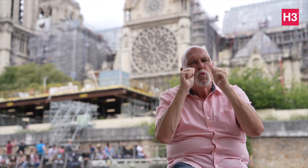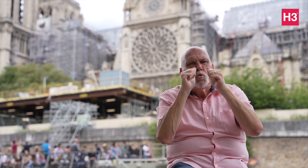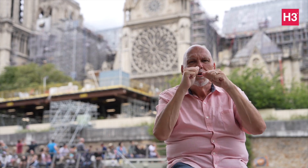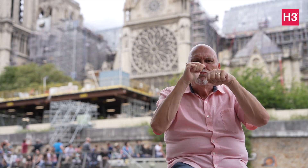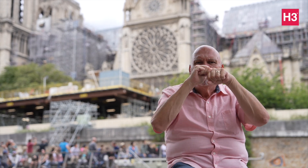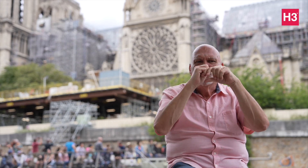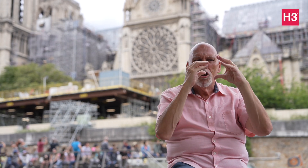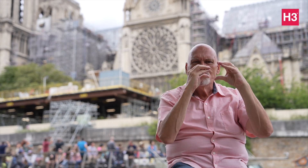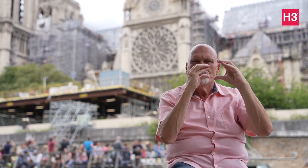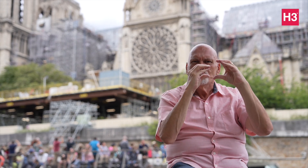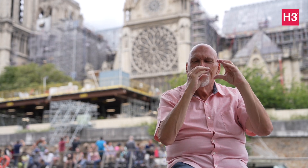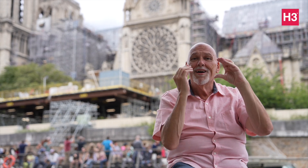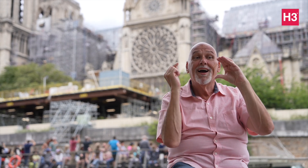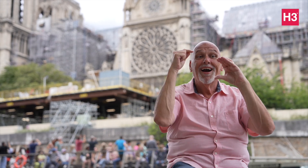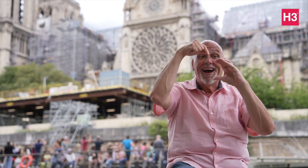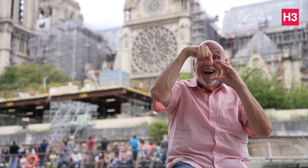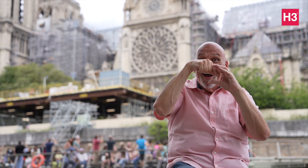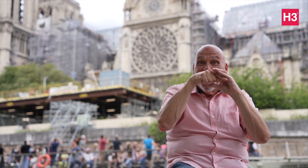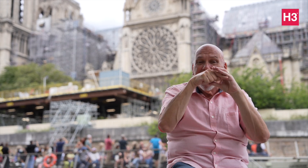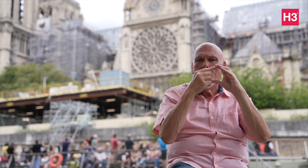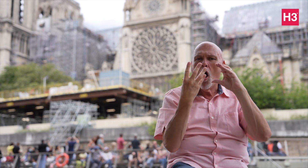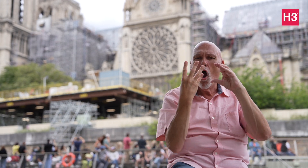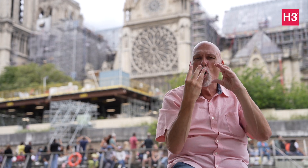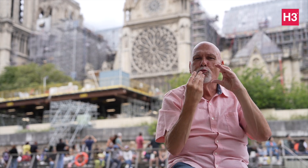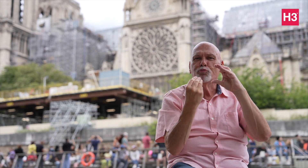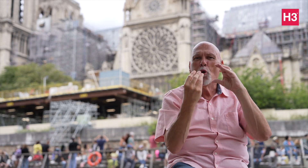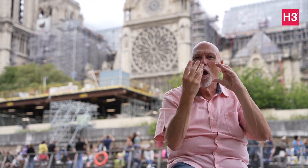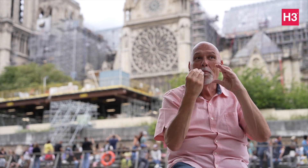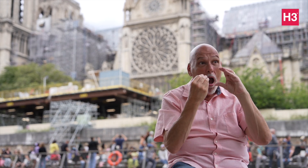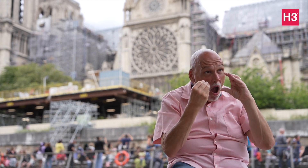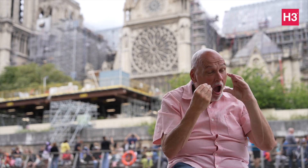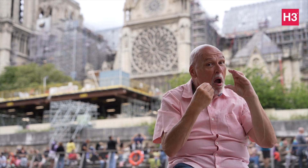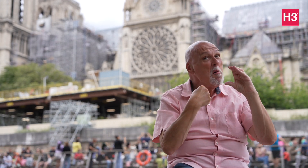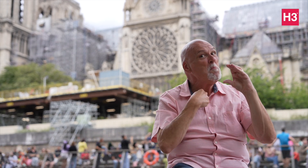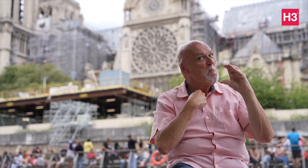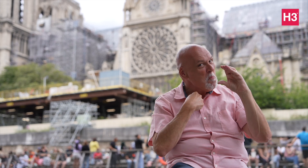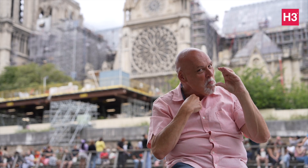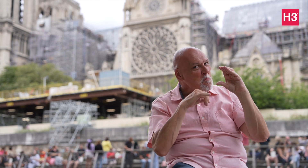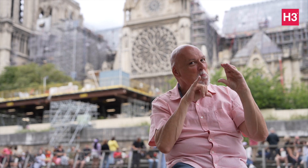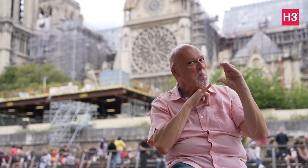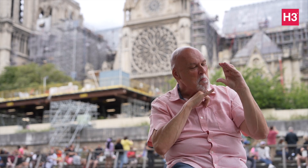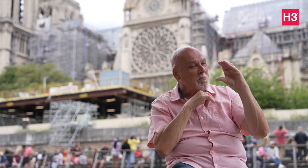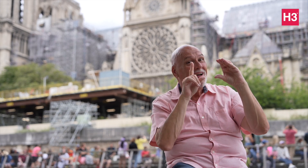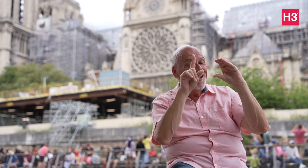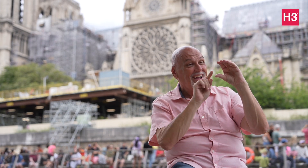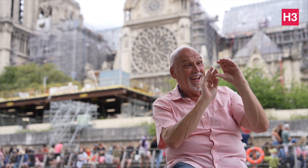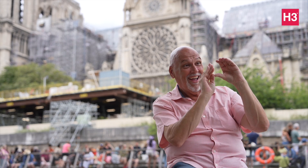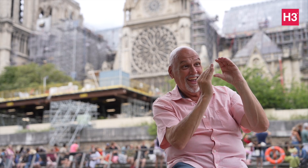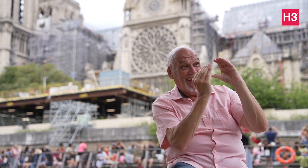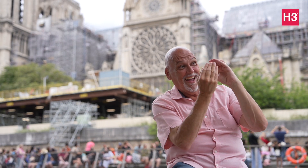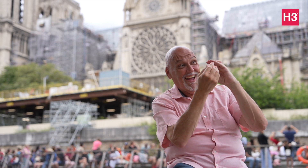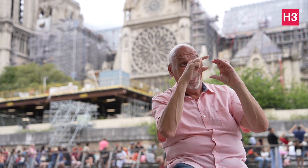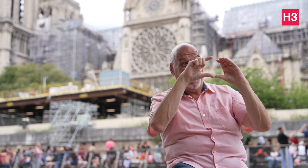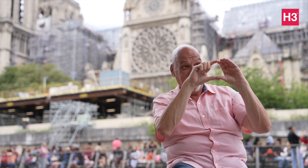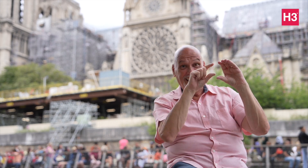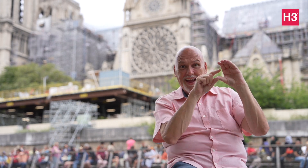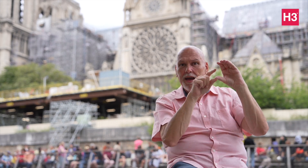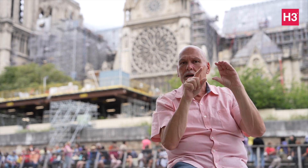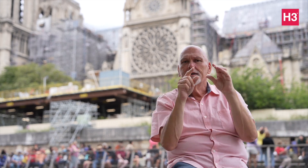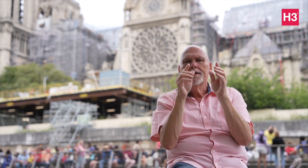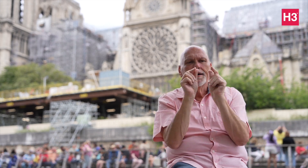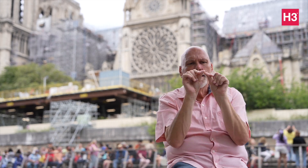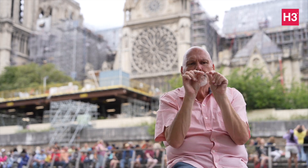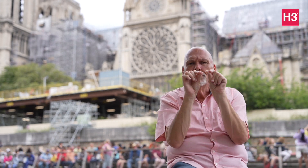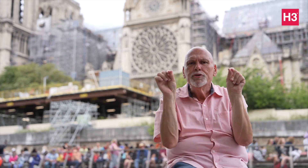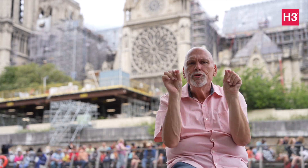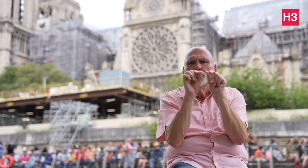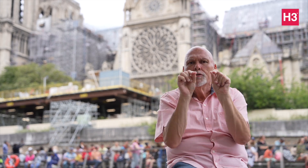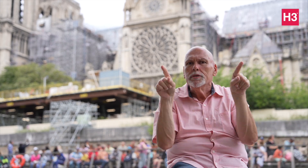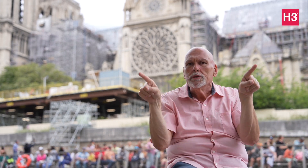A canelé has a crisp outer shell but a soft, custard - like interior.